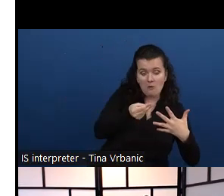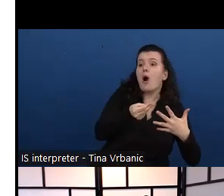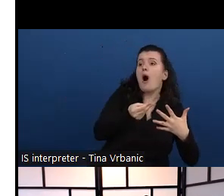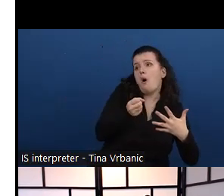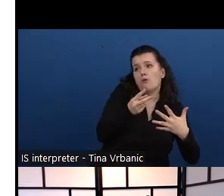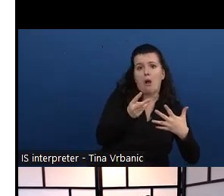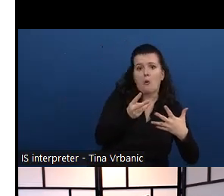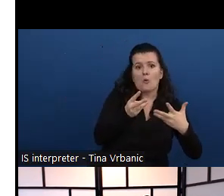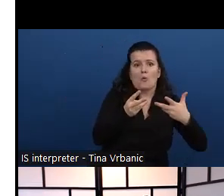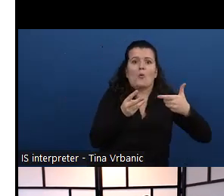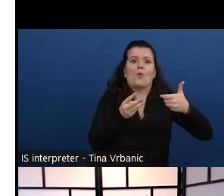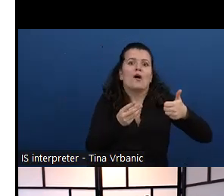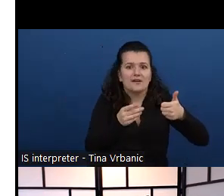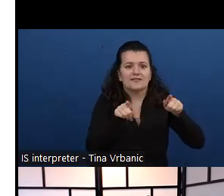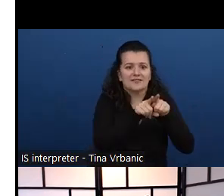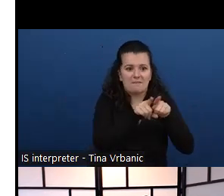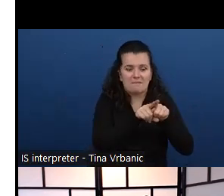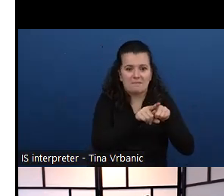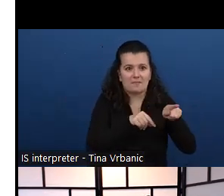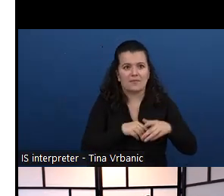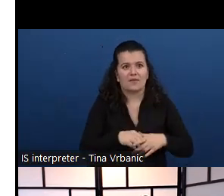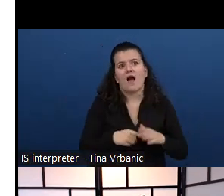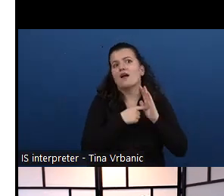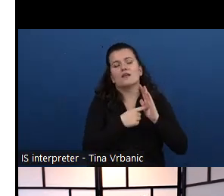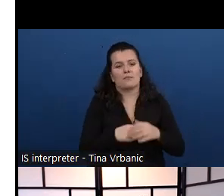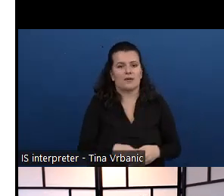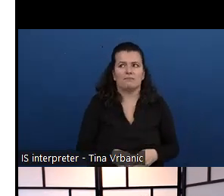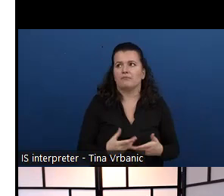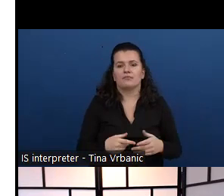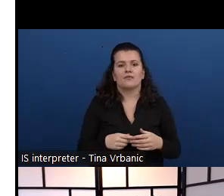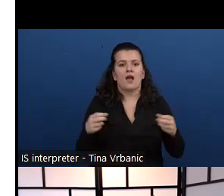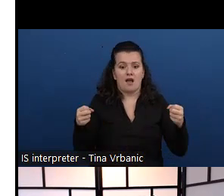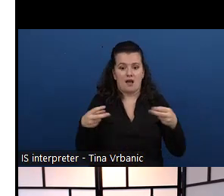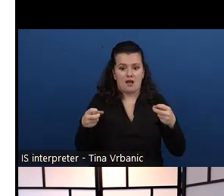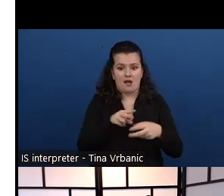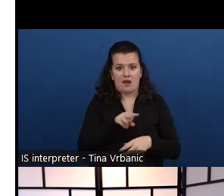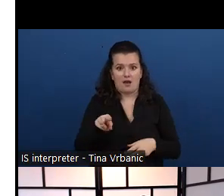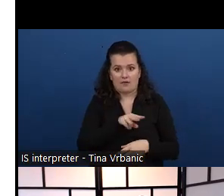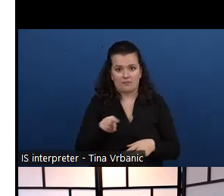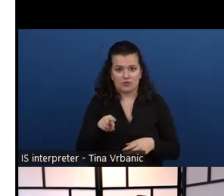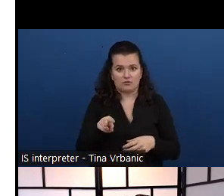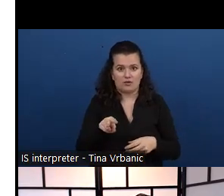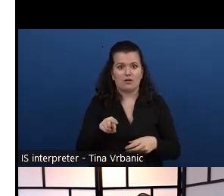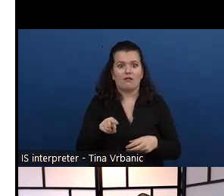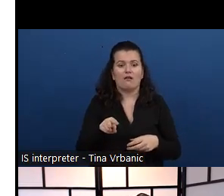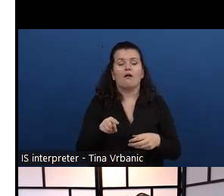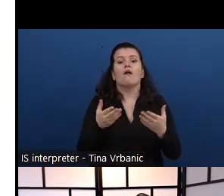live captioning. Now you have an exemption.